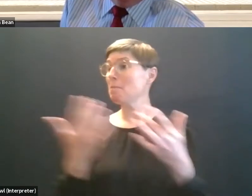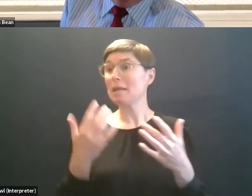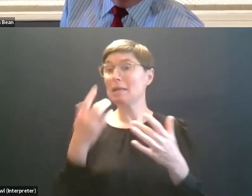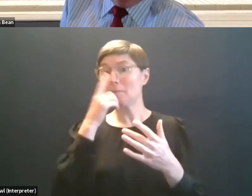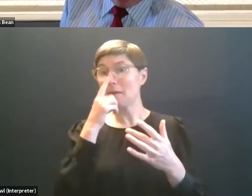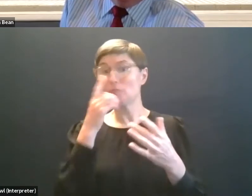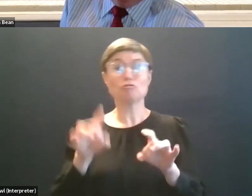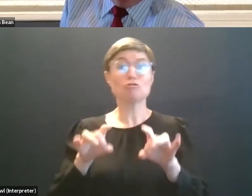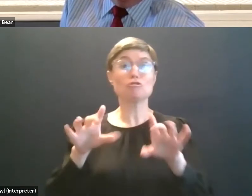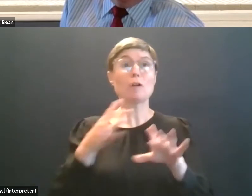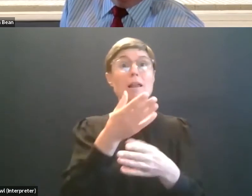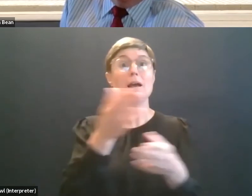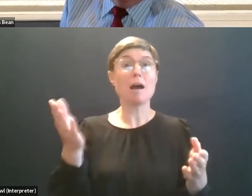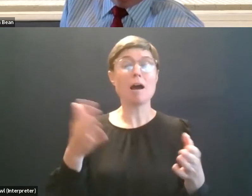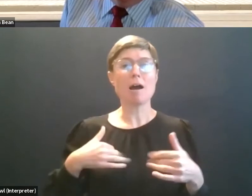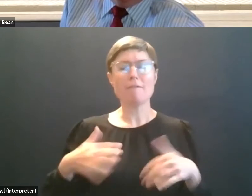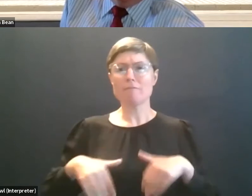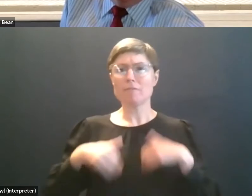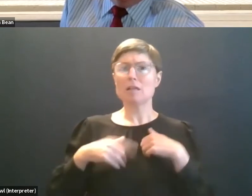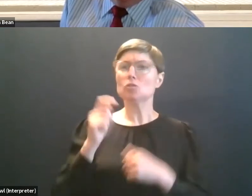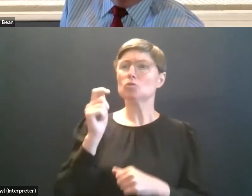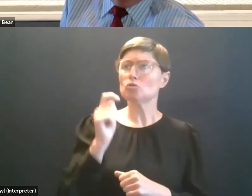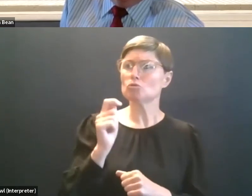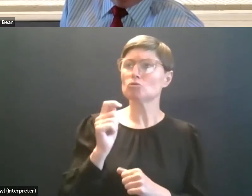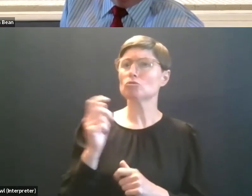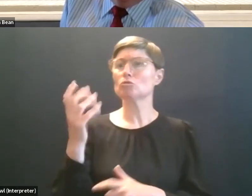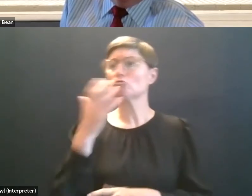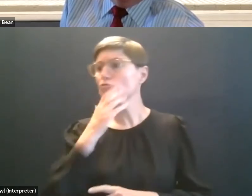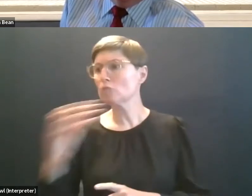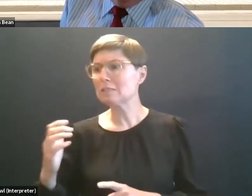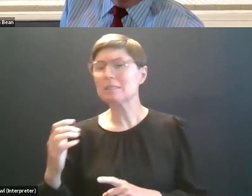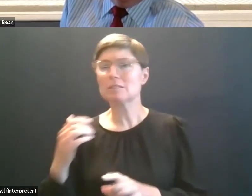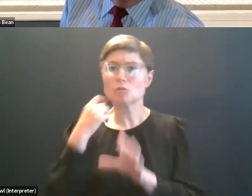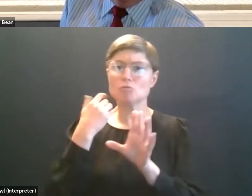it will be fantastic to get to Christmas and the new year. I think this has felt like a